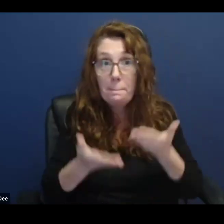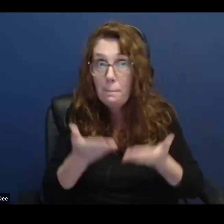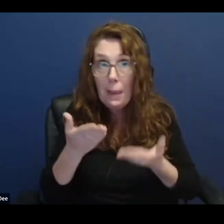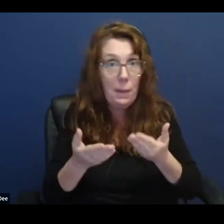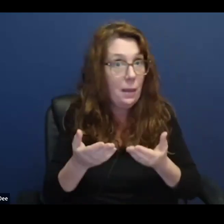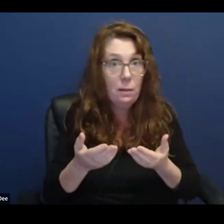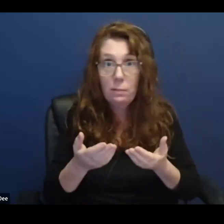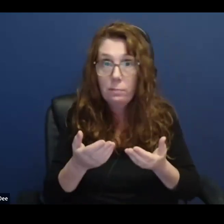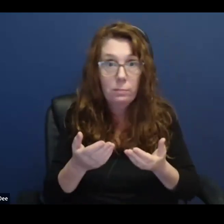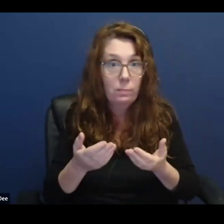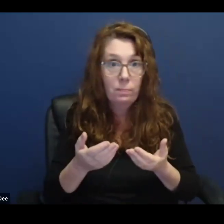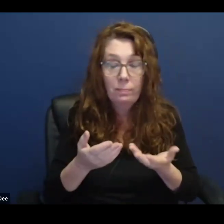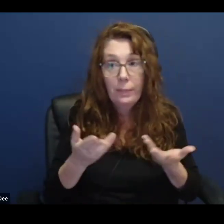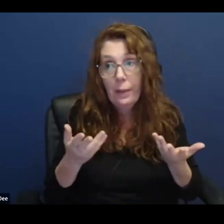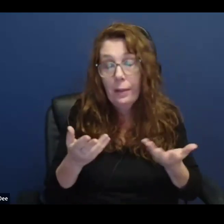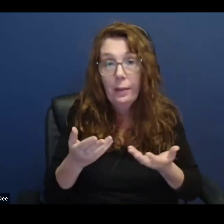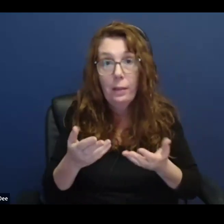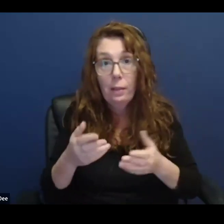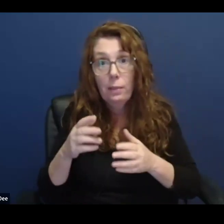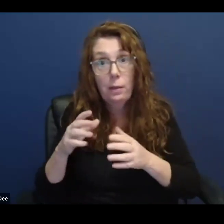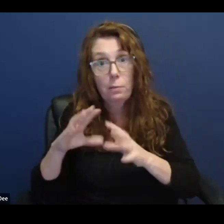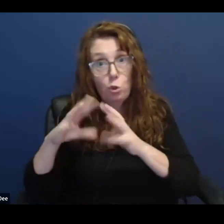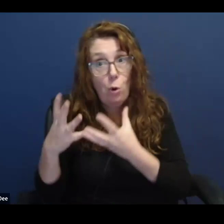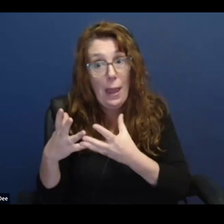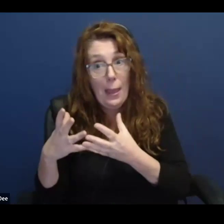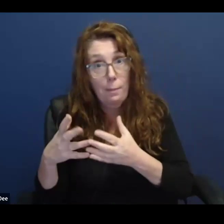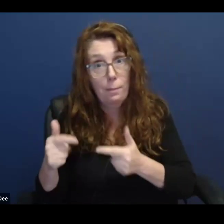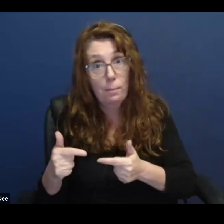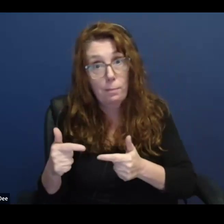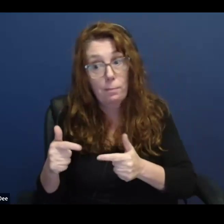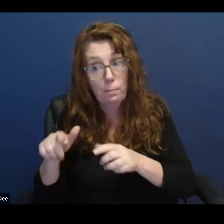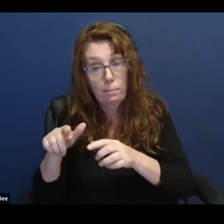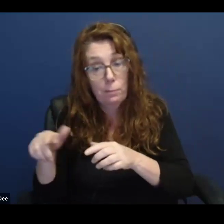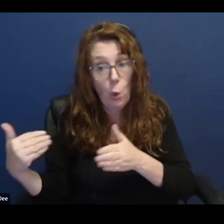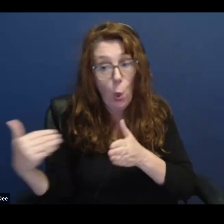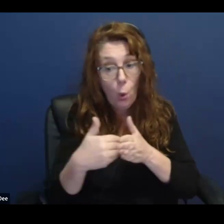reasons why the Tribe located nearby might have a close relationship with the university that